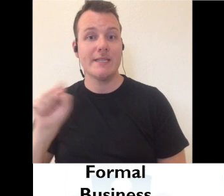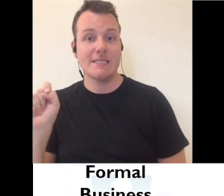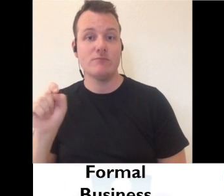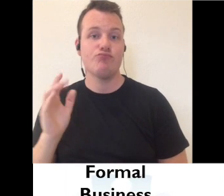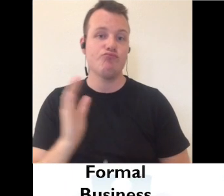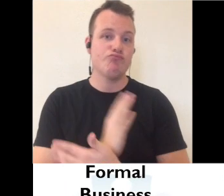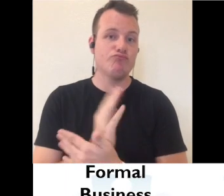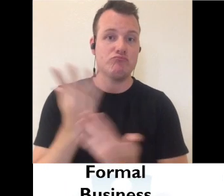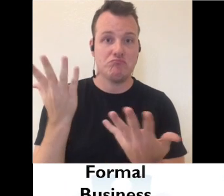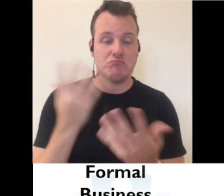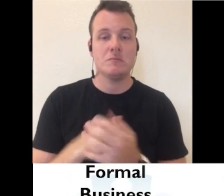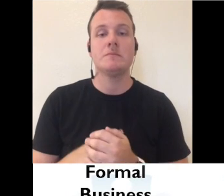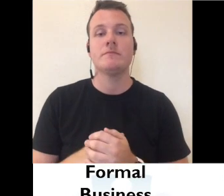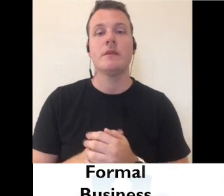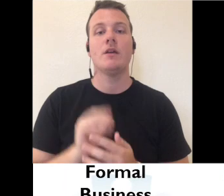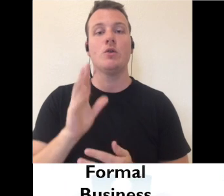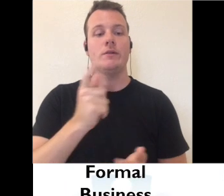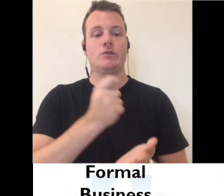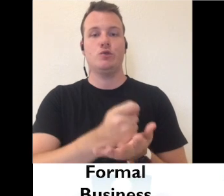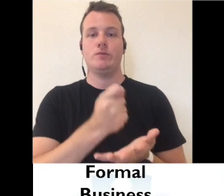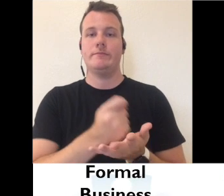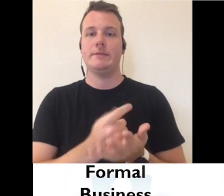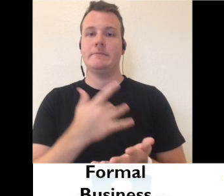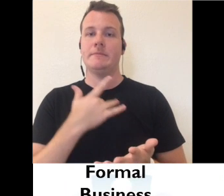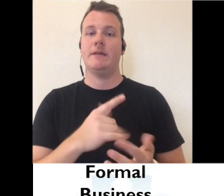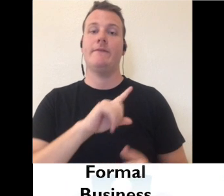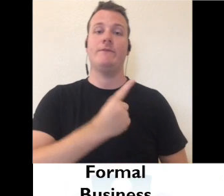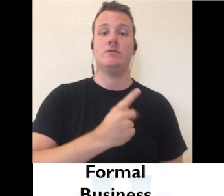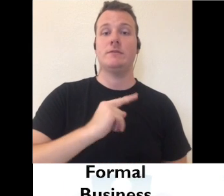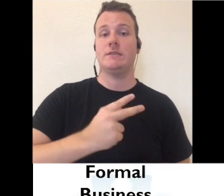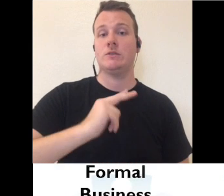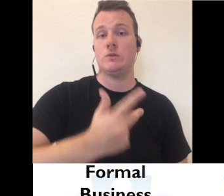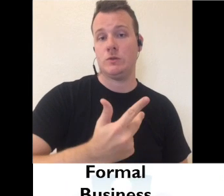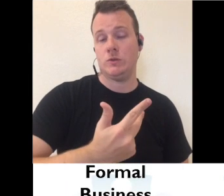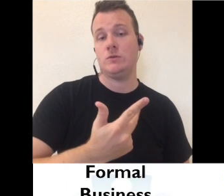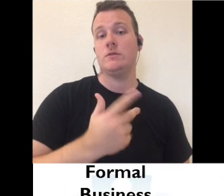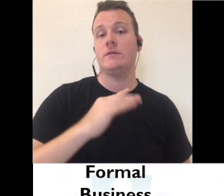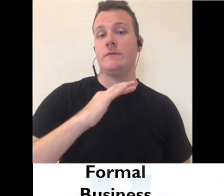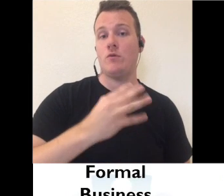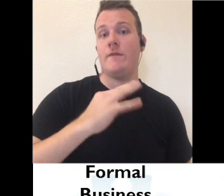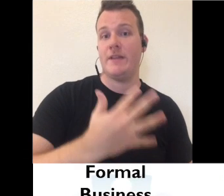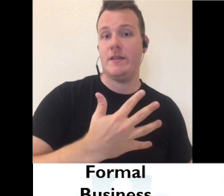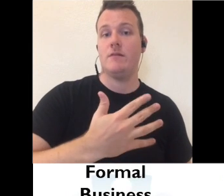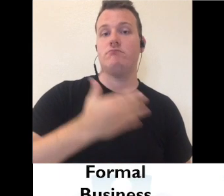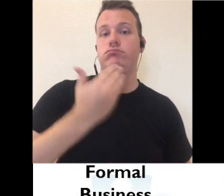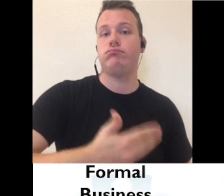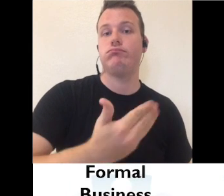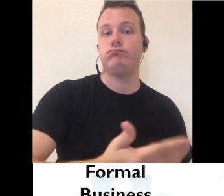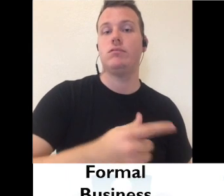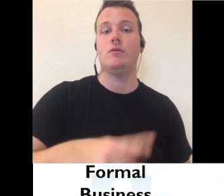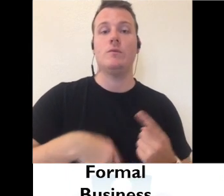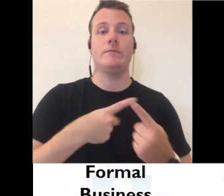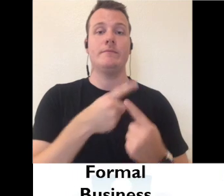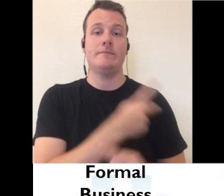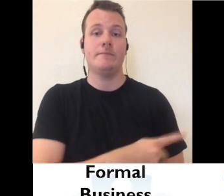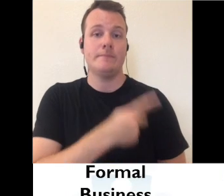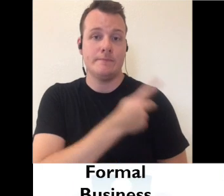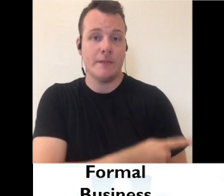you going to do first, second, third, fourth, fifth as you- as the patient works through- works through your clinic is this the easiest. This is the easiest